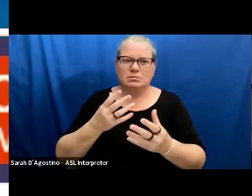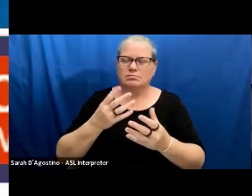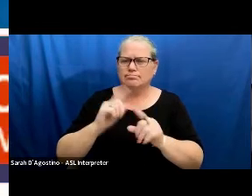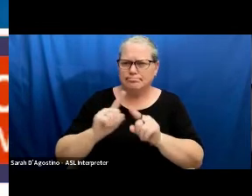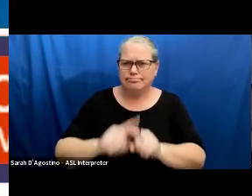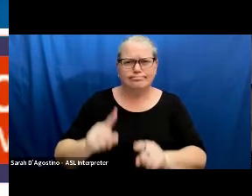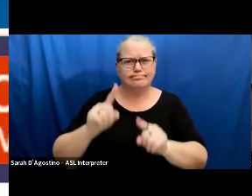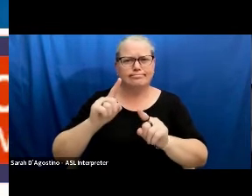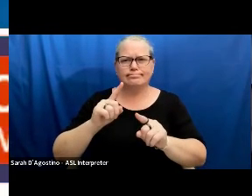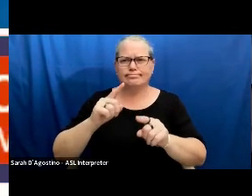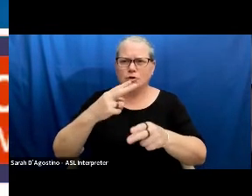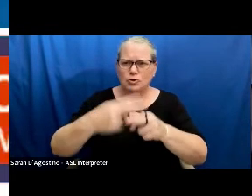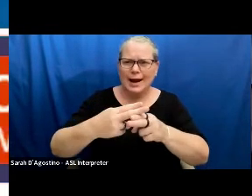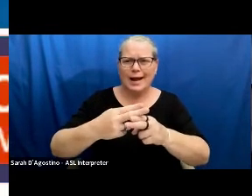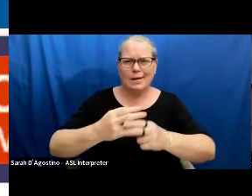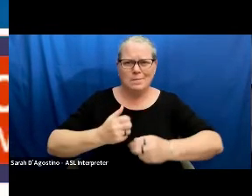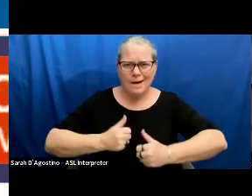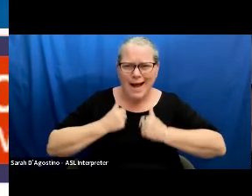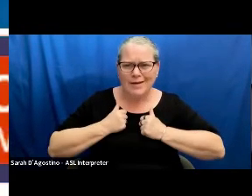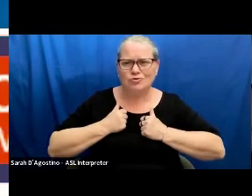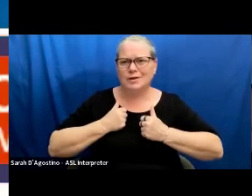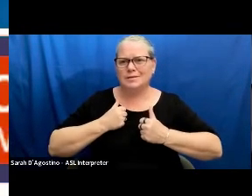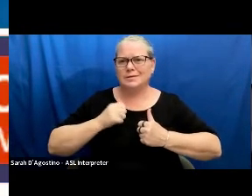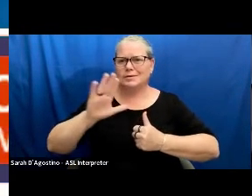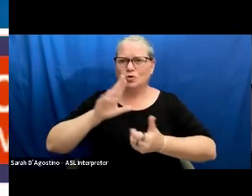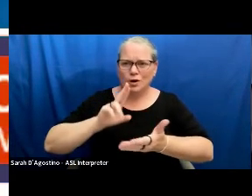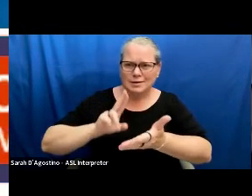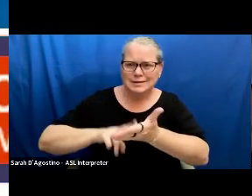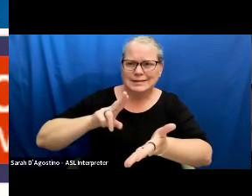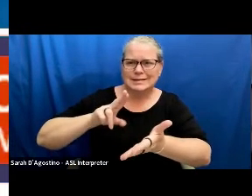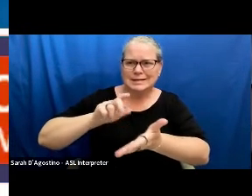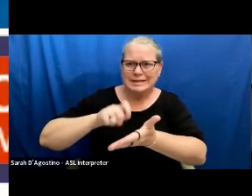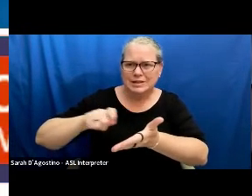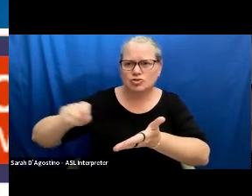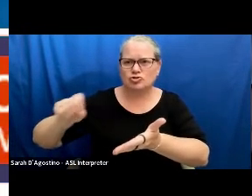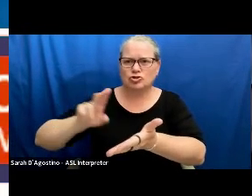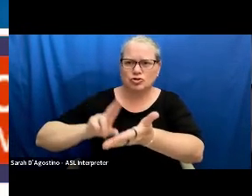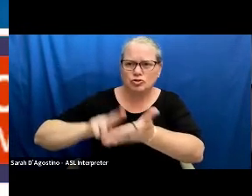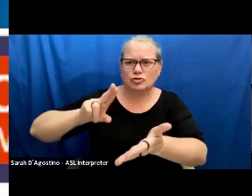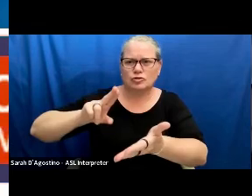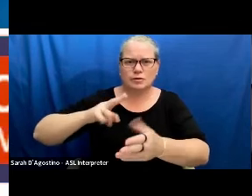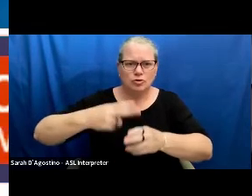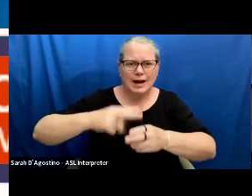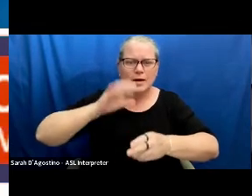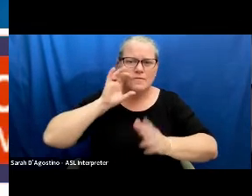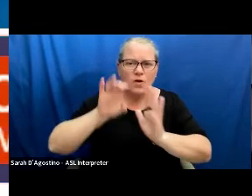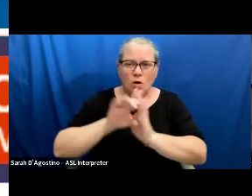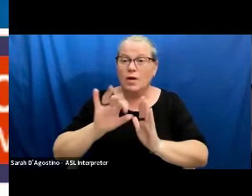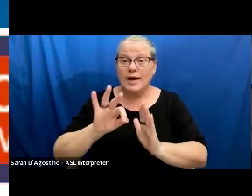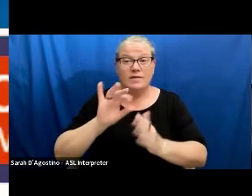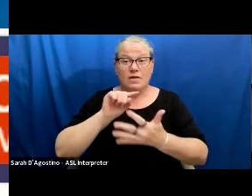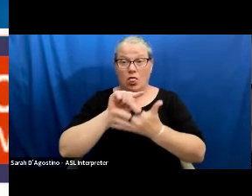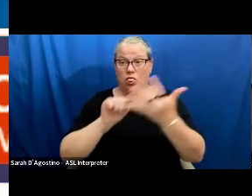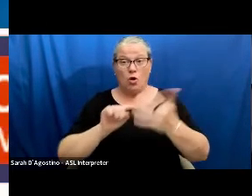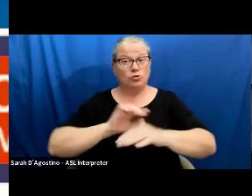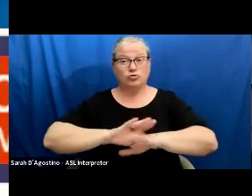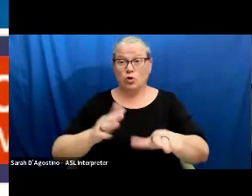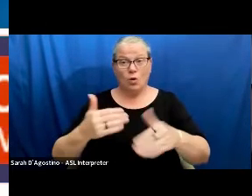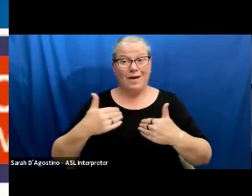show your name in your photo and if you don't have any of those items there is a separate process